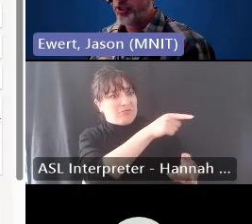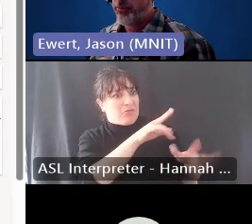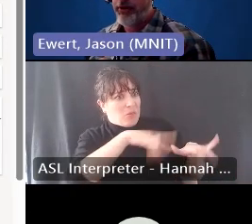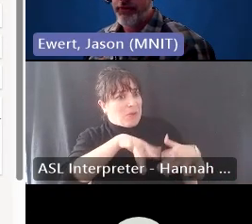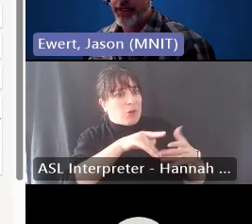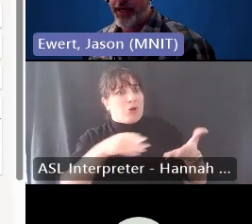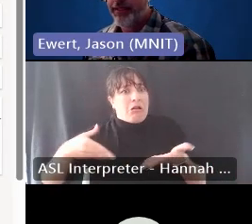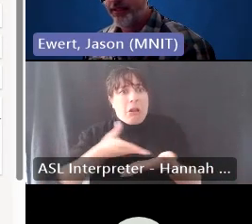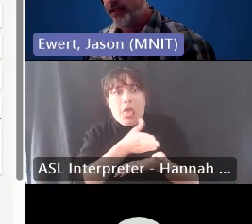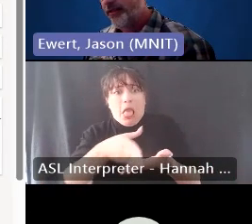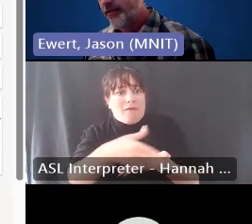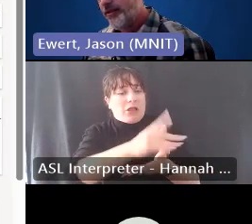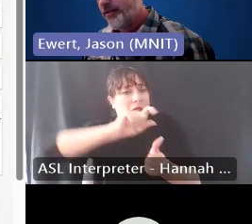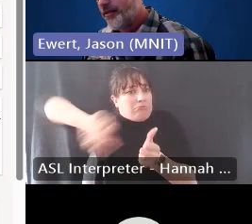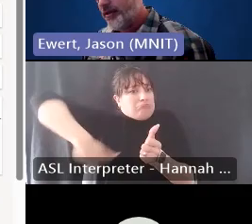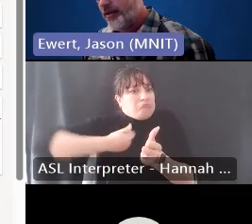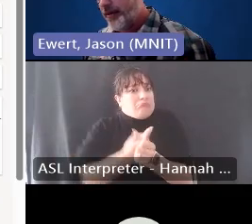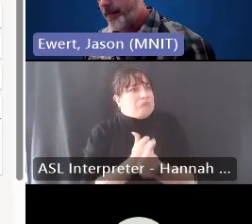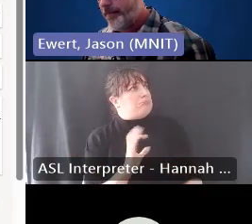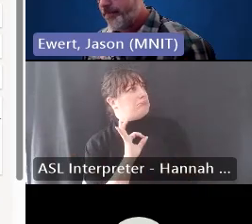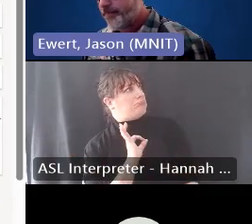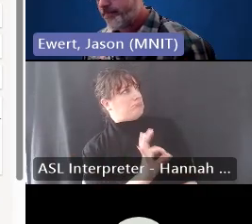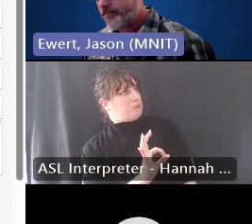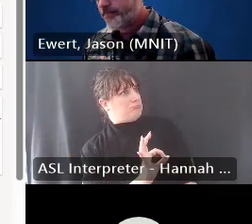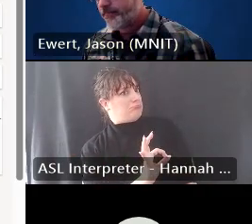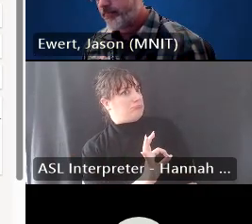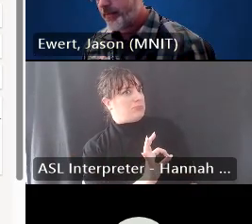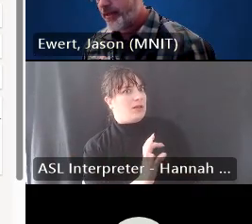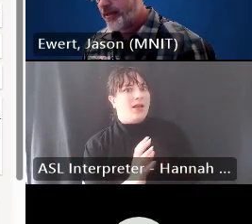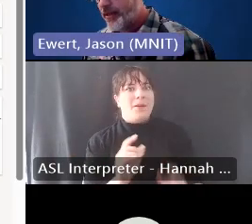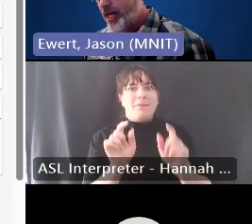It's just part of the content.